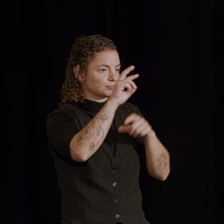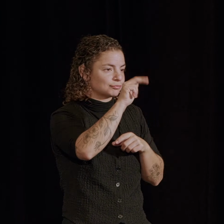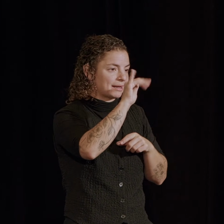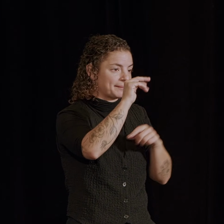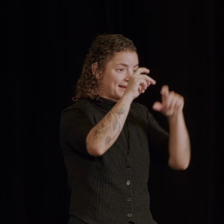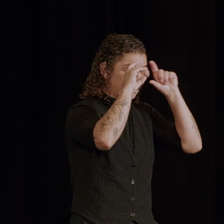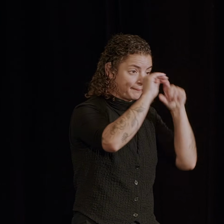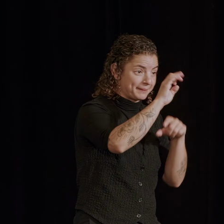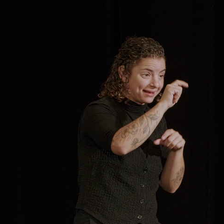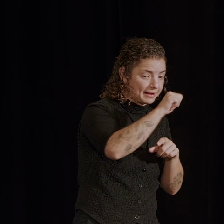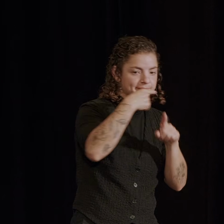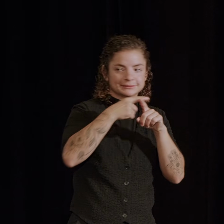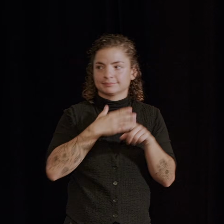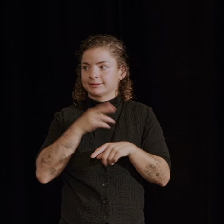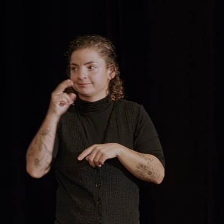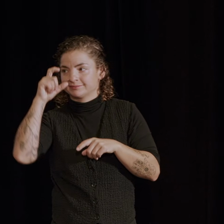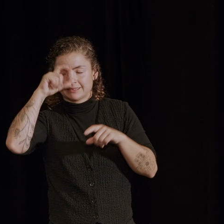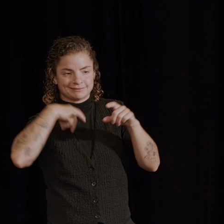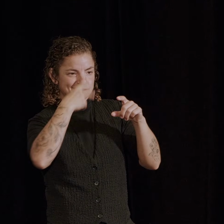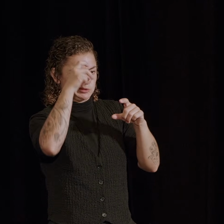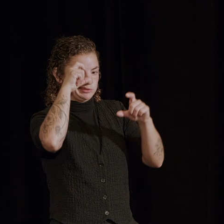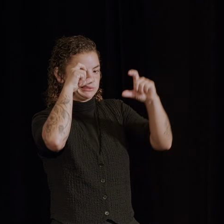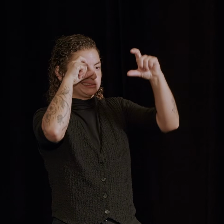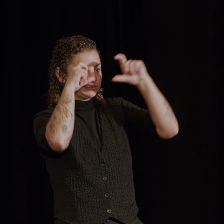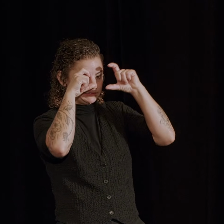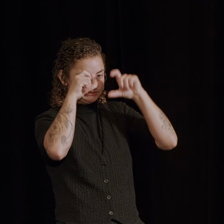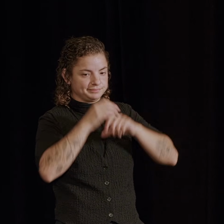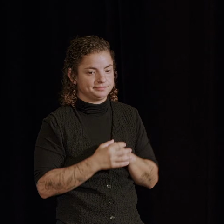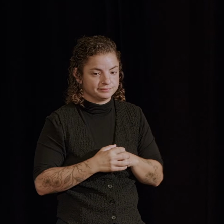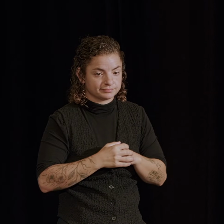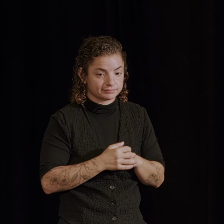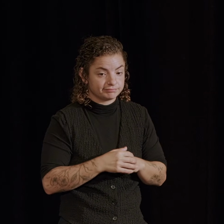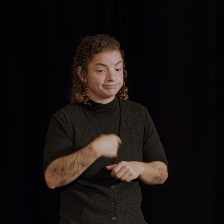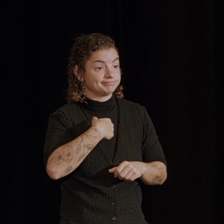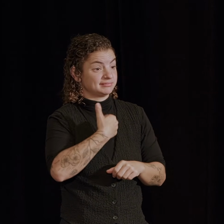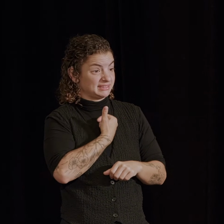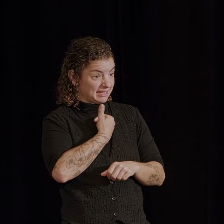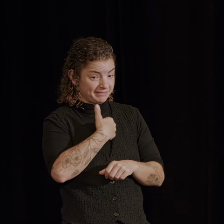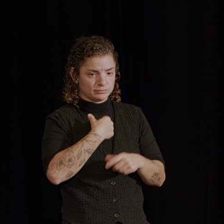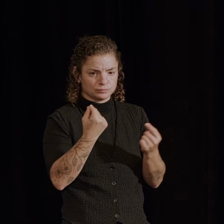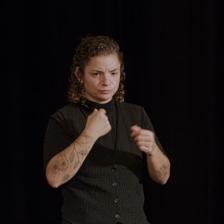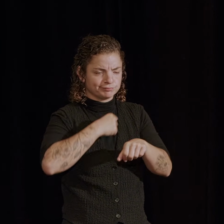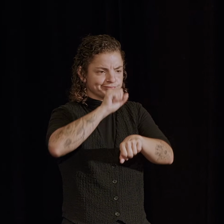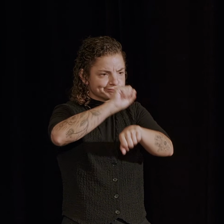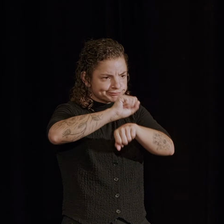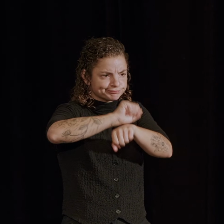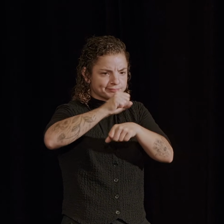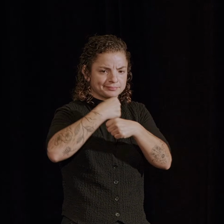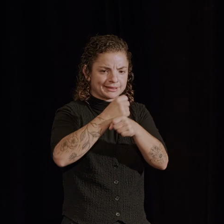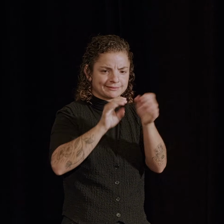I've made to clip on the inside of my glasses that I've manually put in large